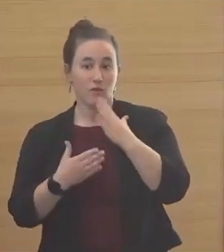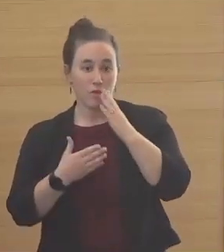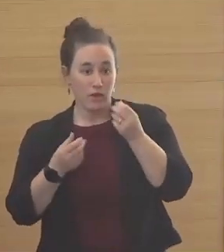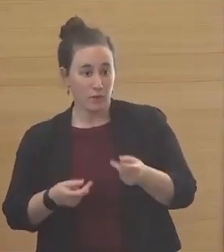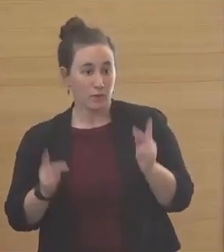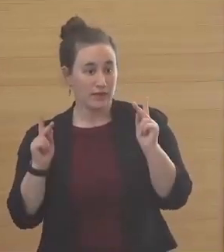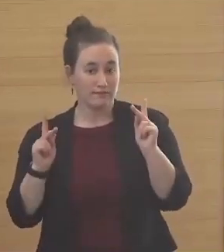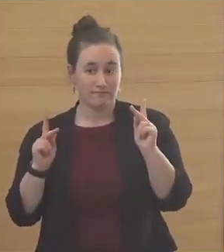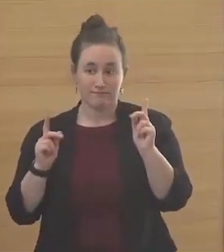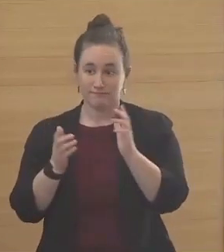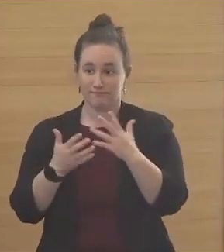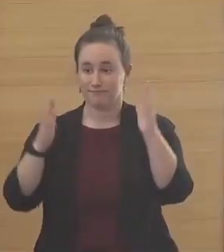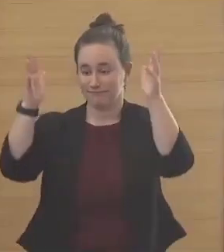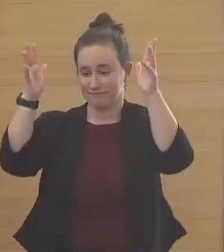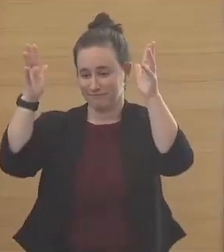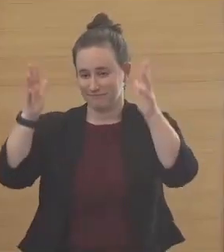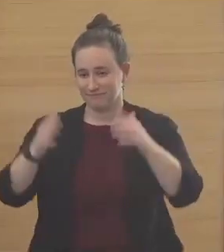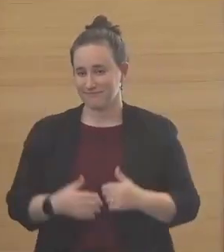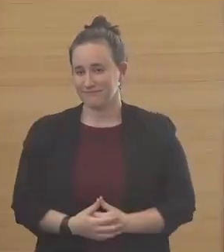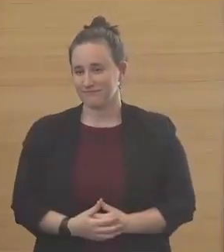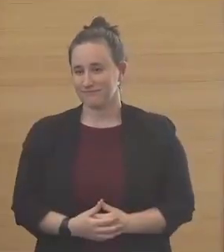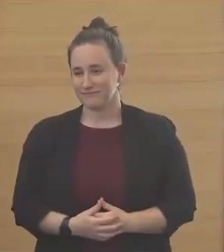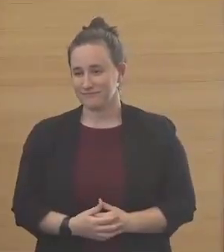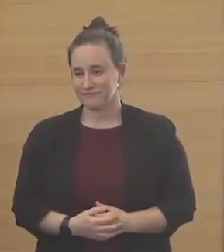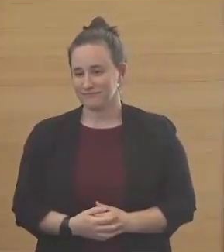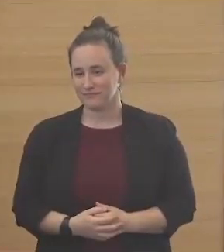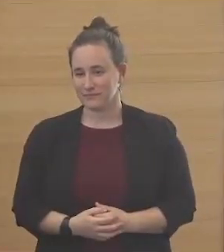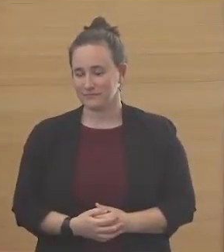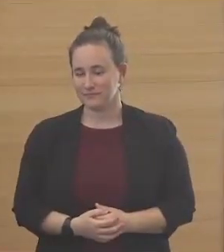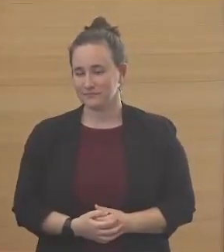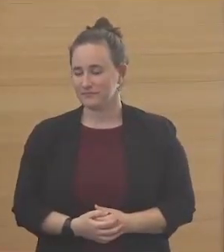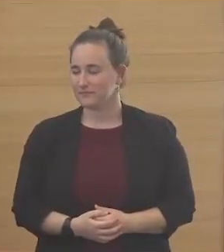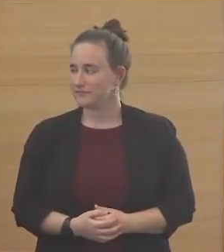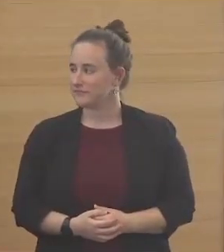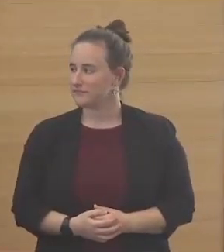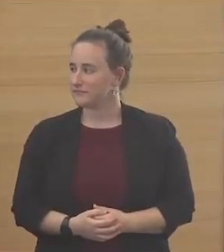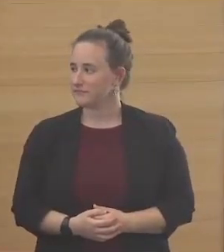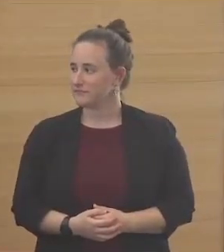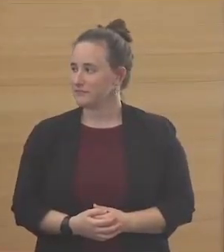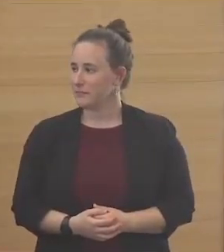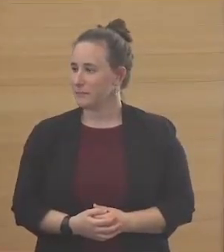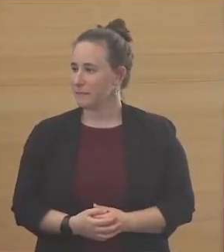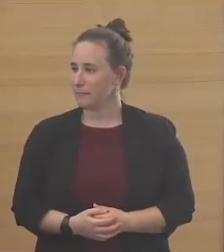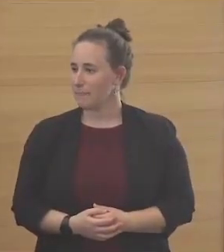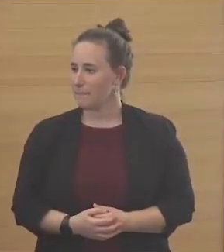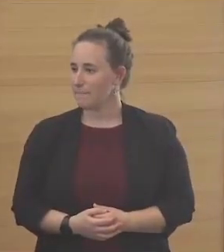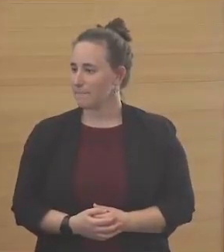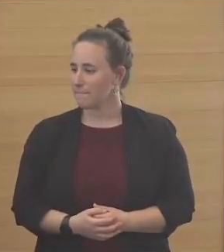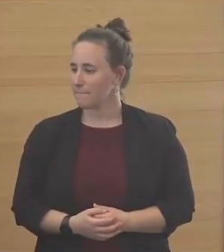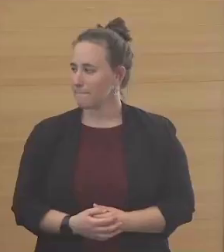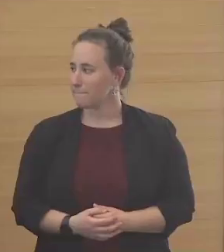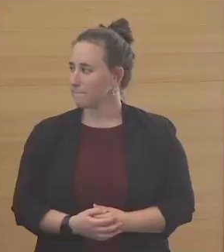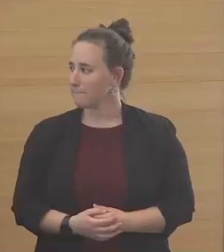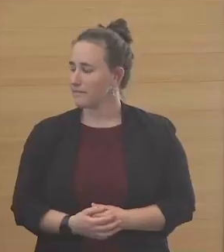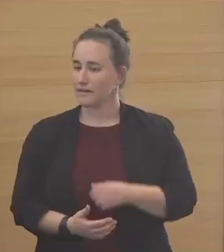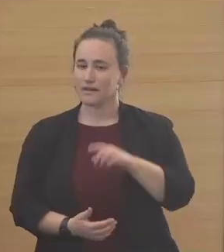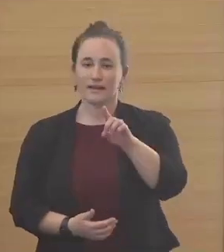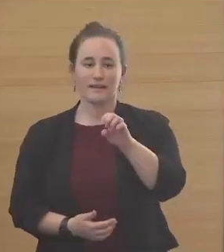Thank you. Thank you. I do want to say one thing. Yeah, thank you all so much.